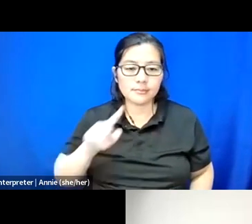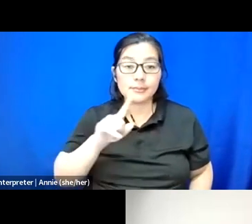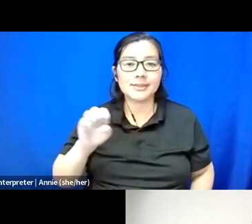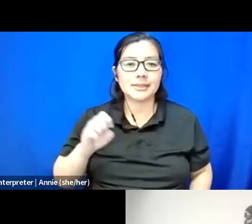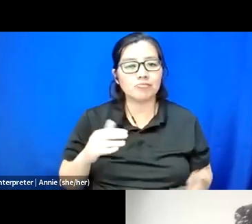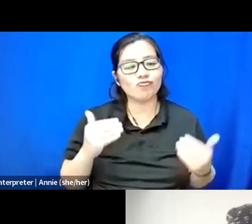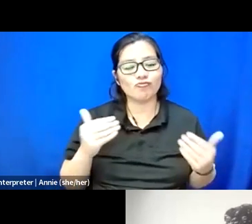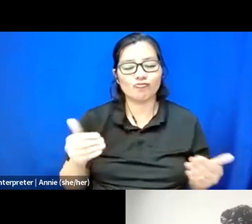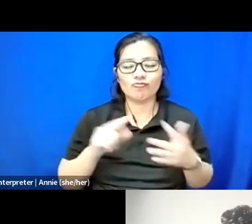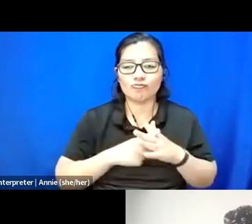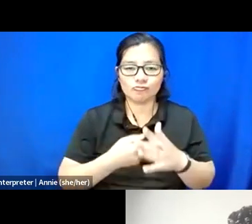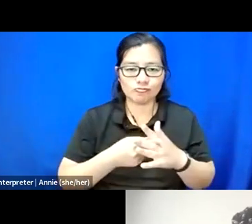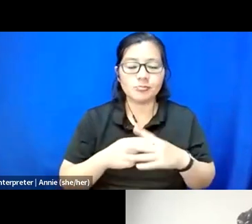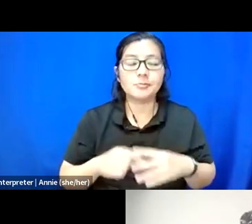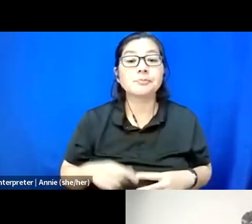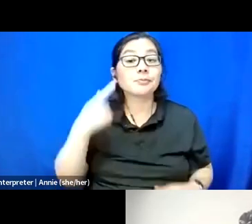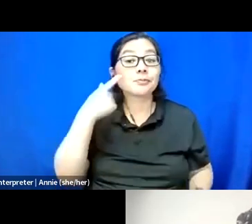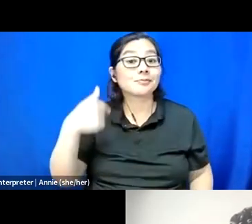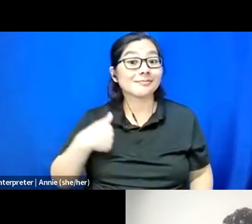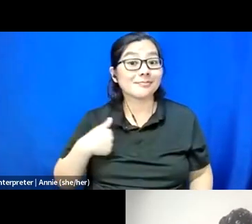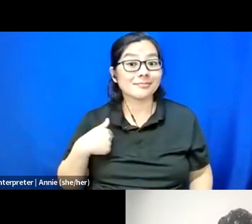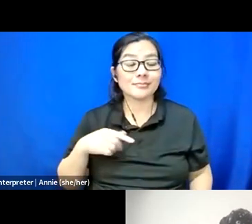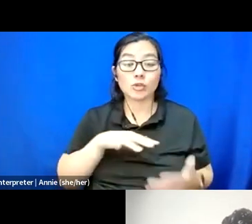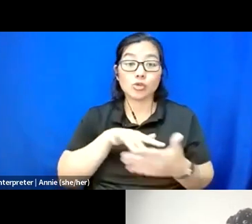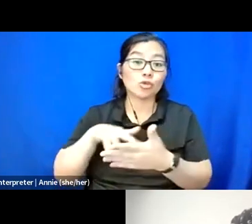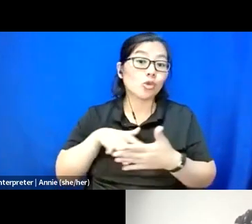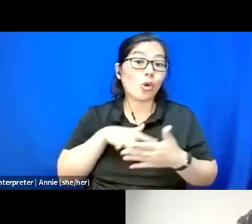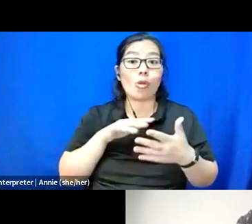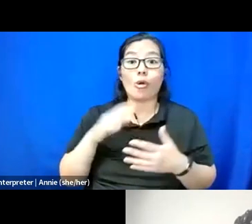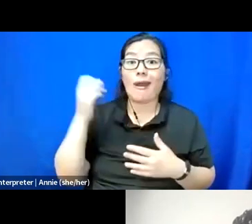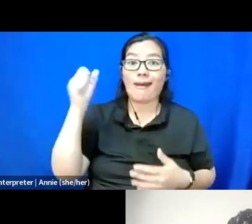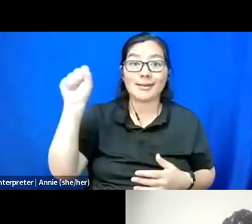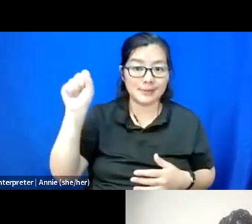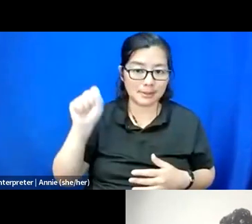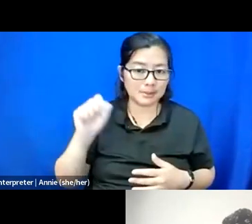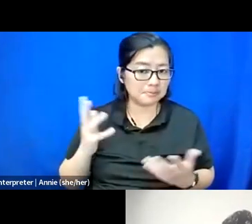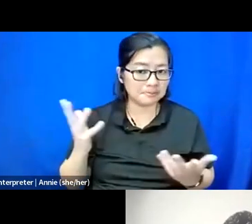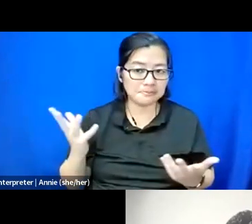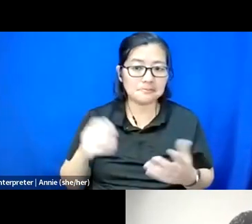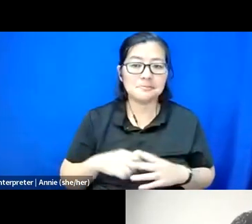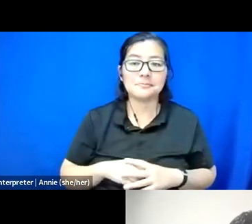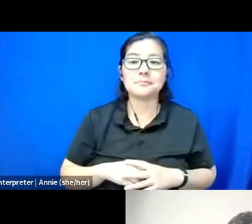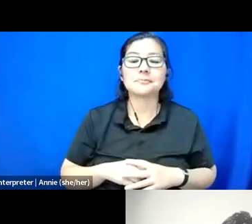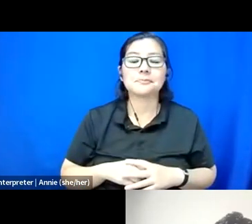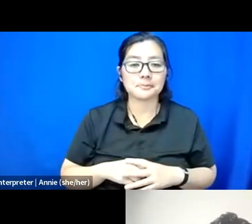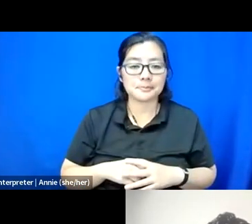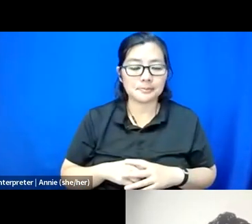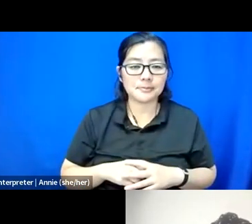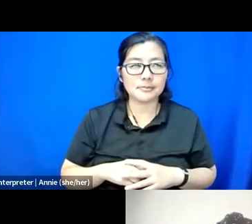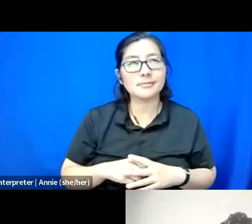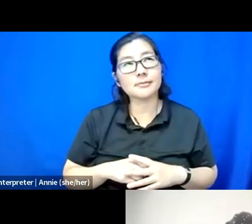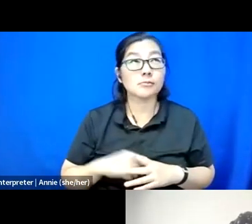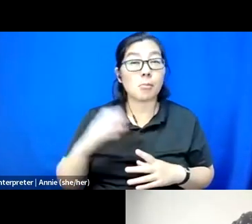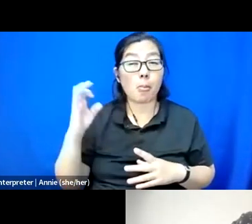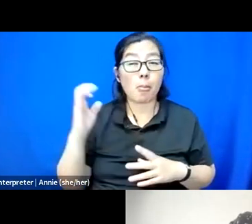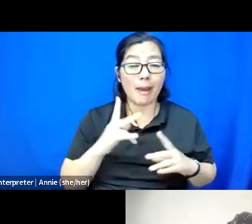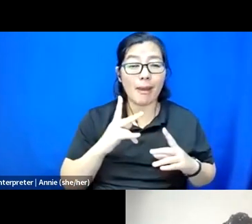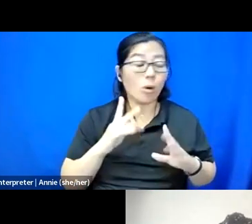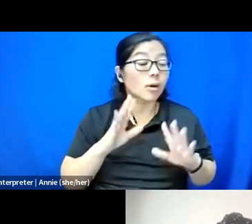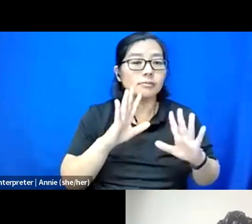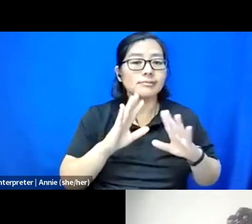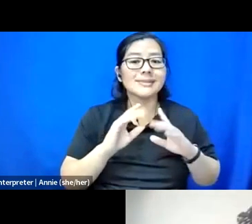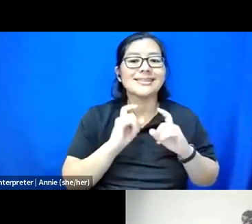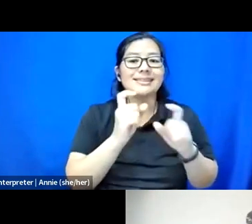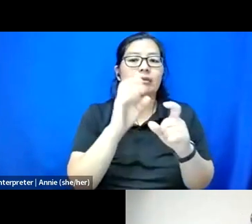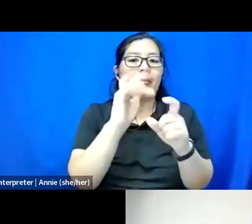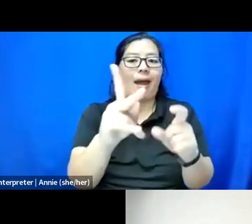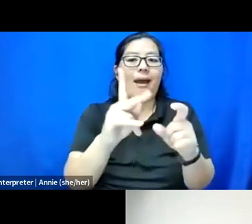So for me, scholar activism is returning knowledge to the people who create it.